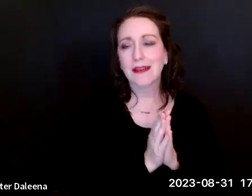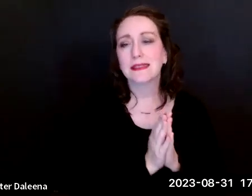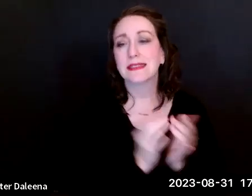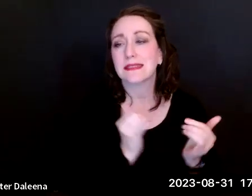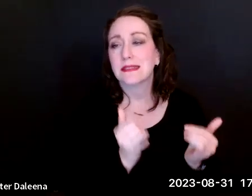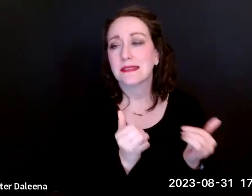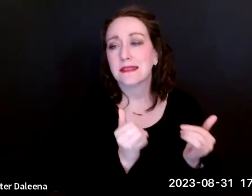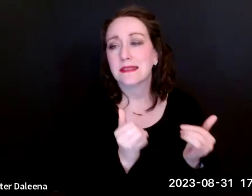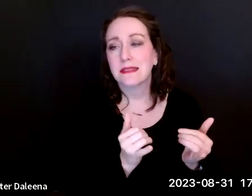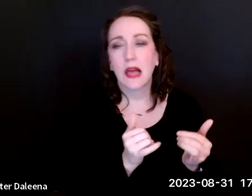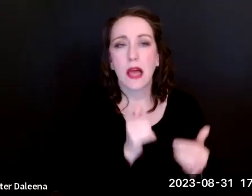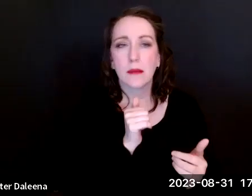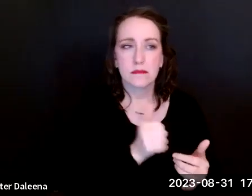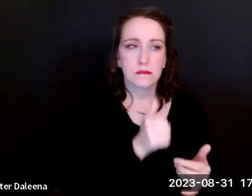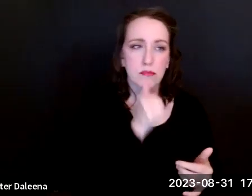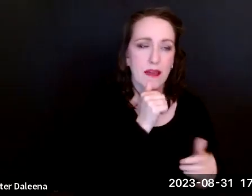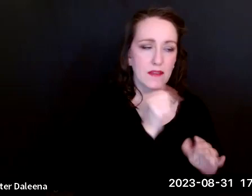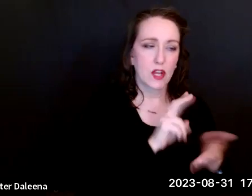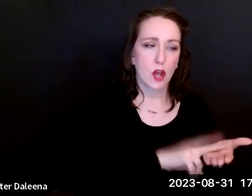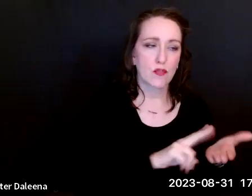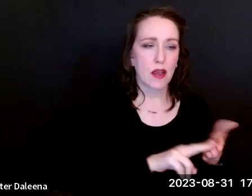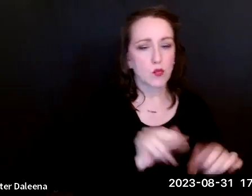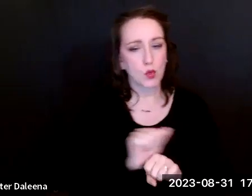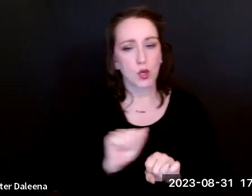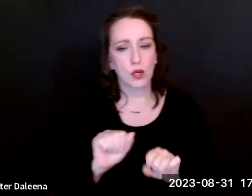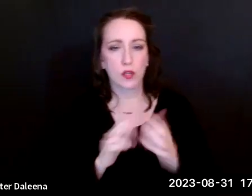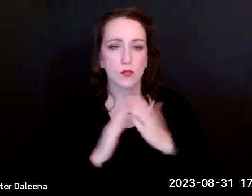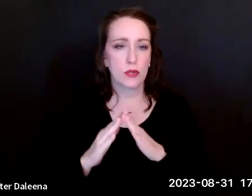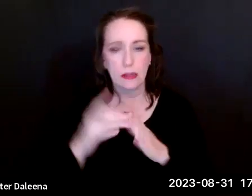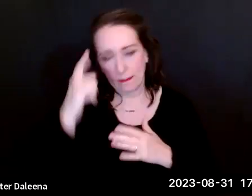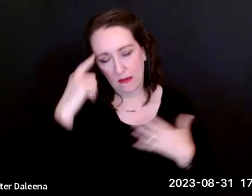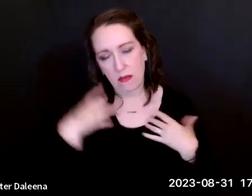um uh I'm a private contractor plus I work in a community mental health as well and so